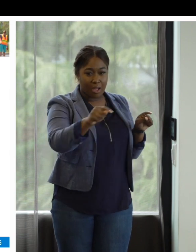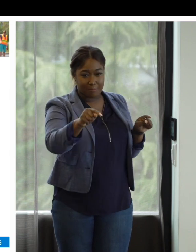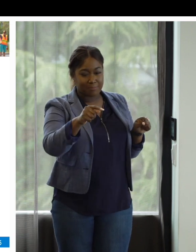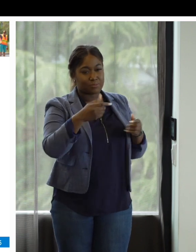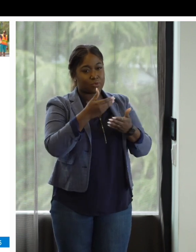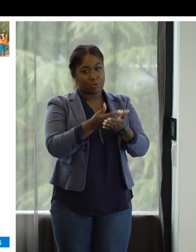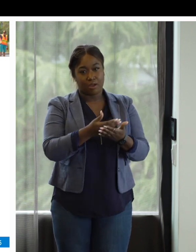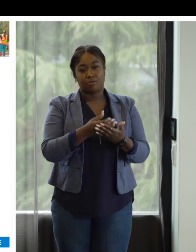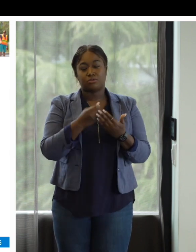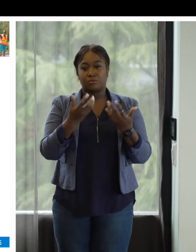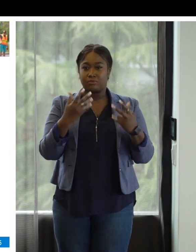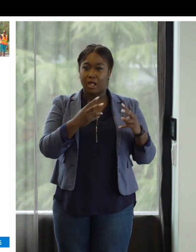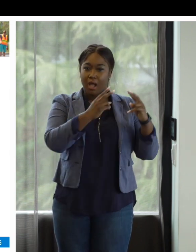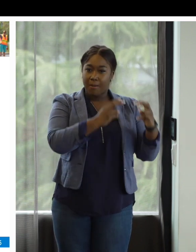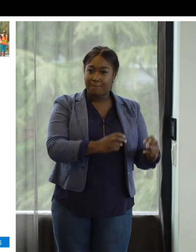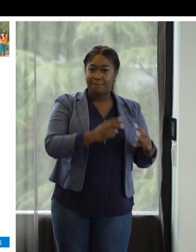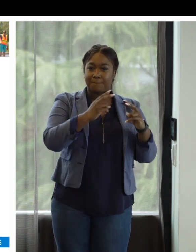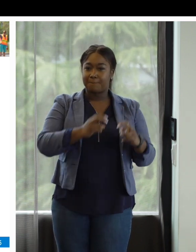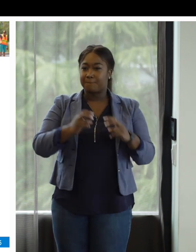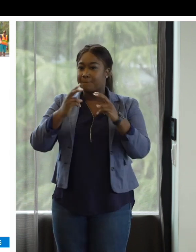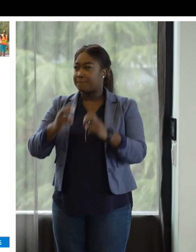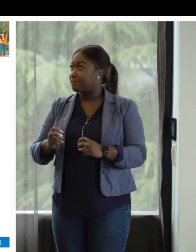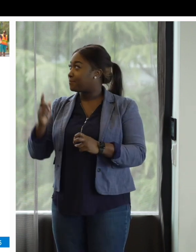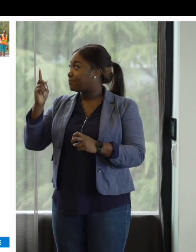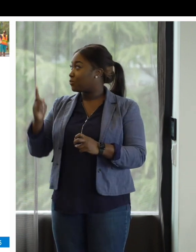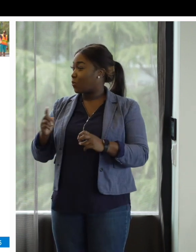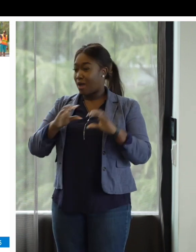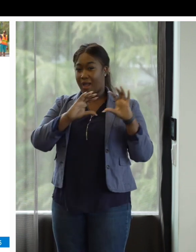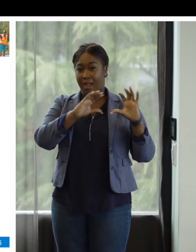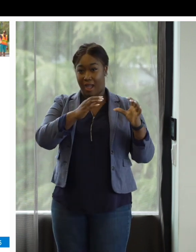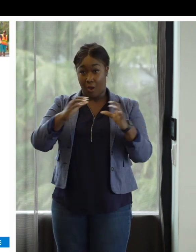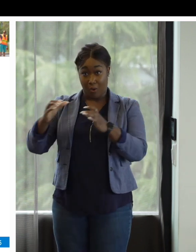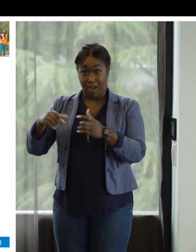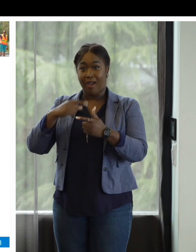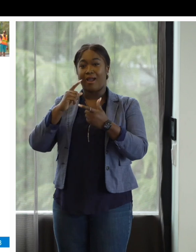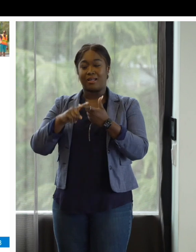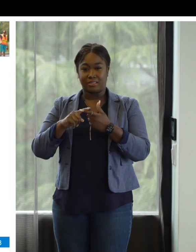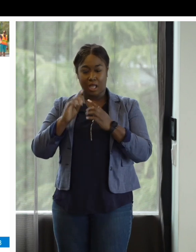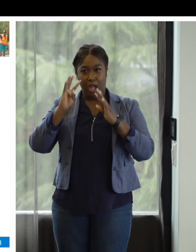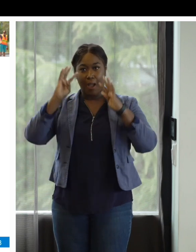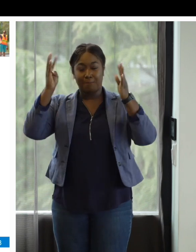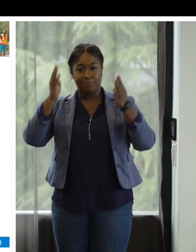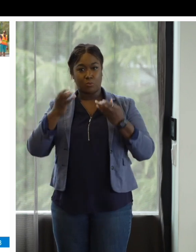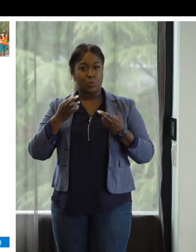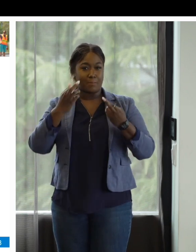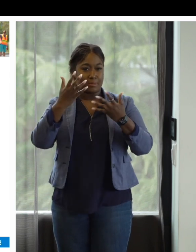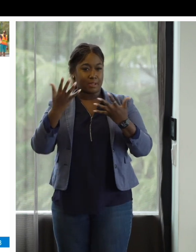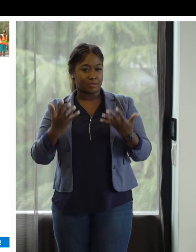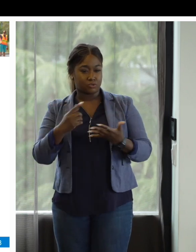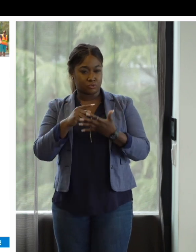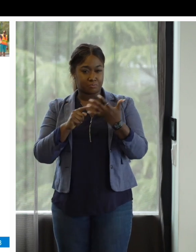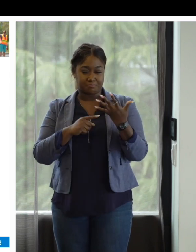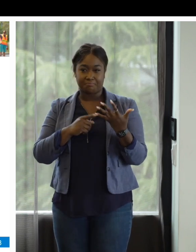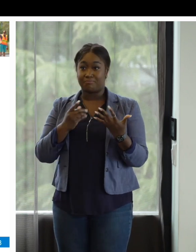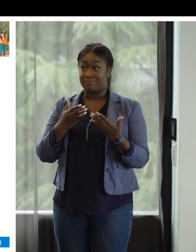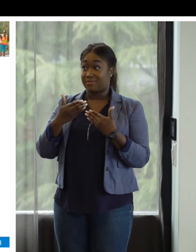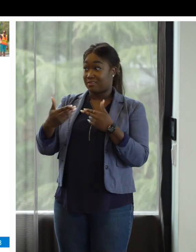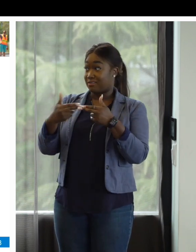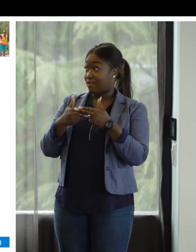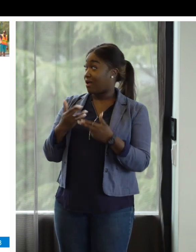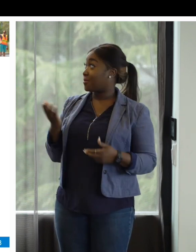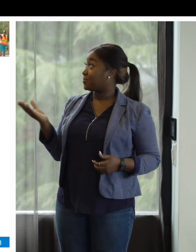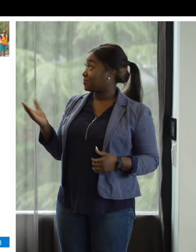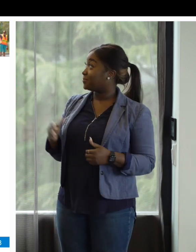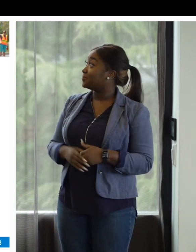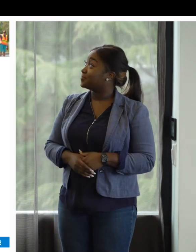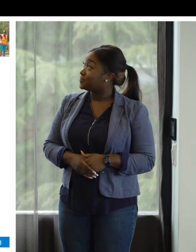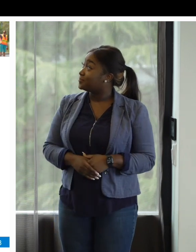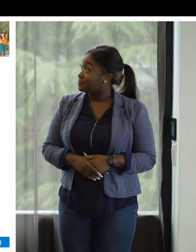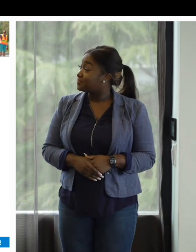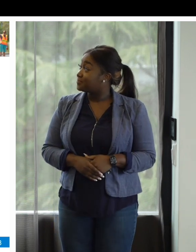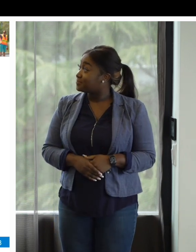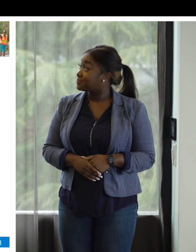recommendations. . . This is the framework that be